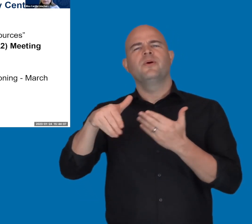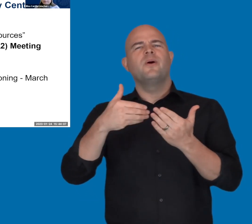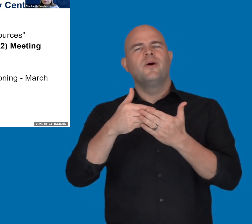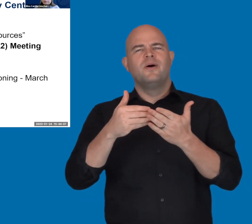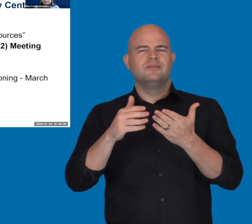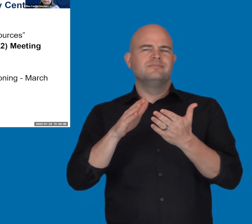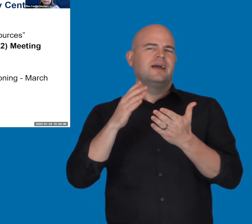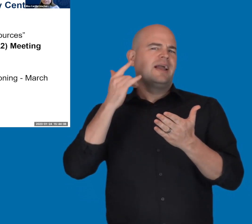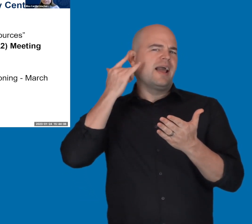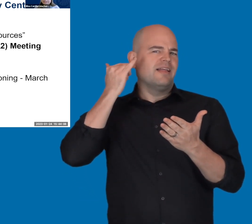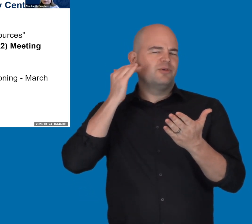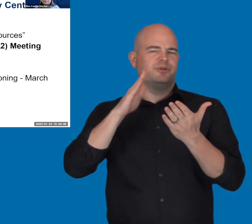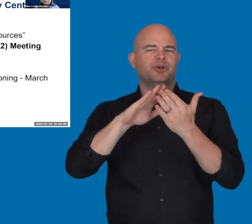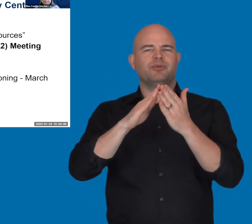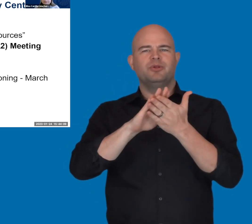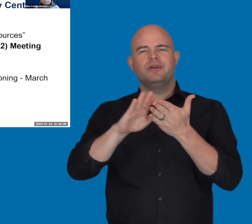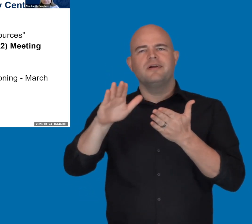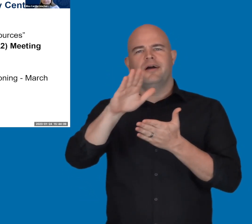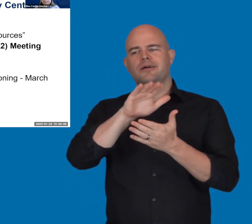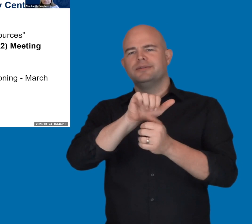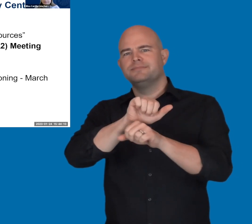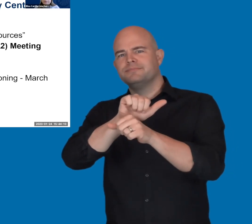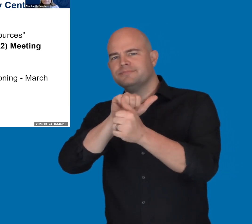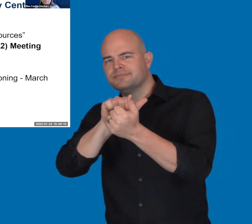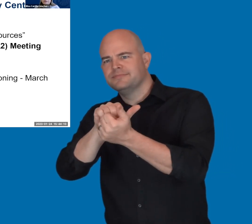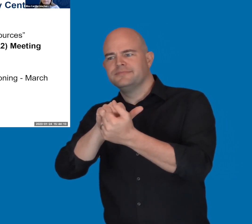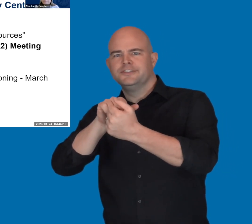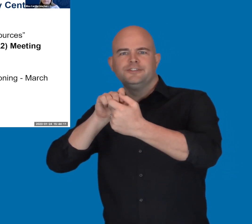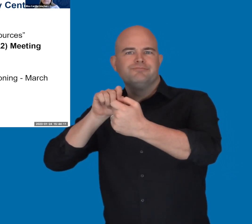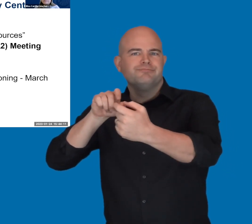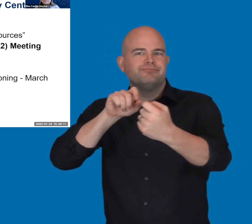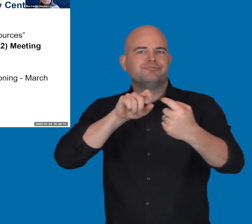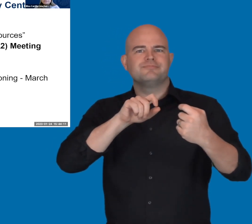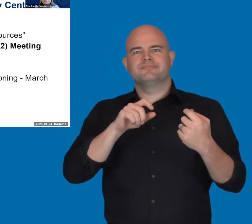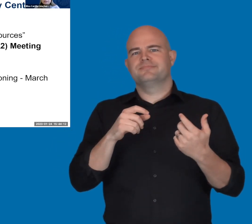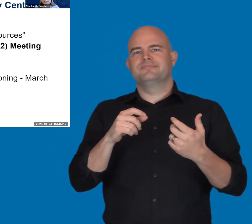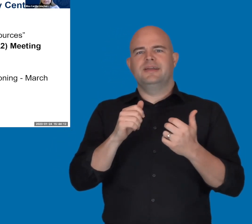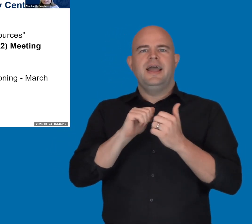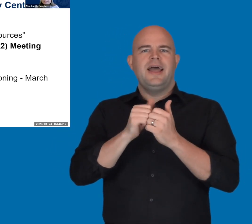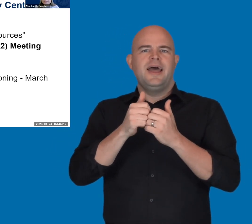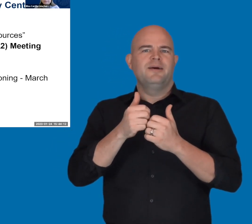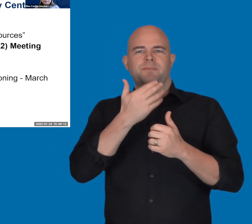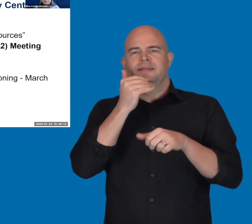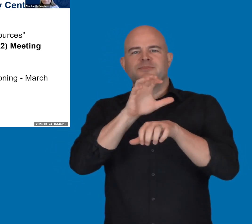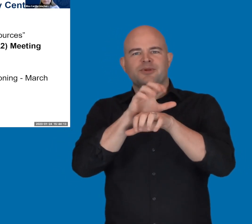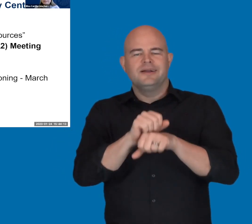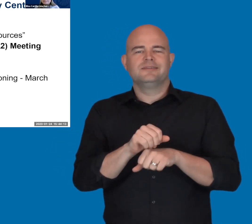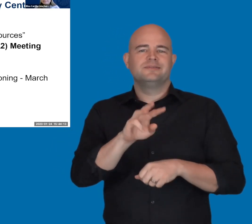So, it's starting to become a little bit more common, it's not common enough, but they are able to add the URL